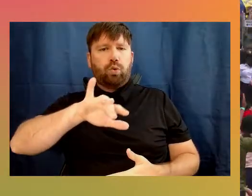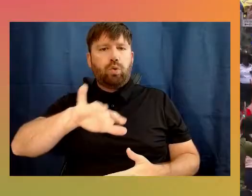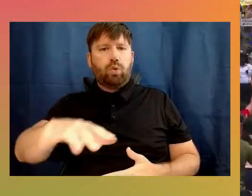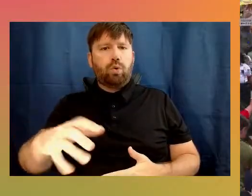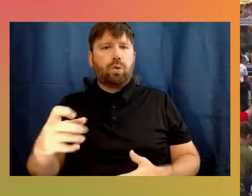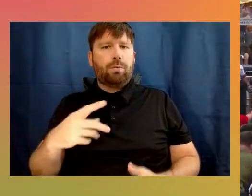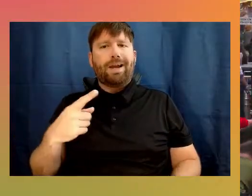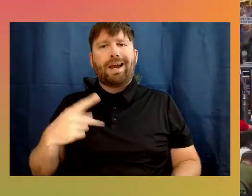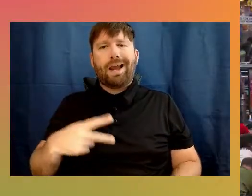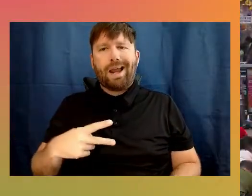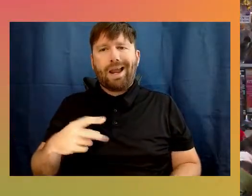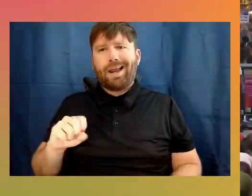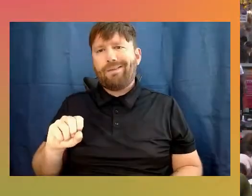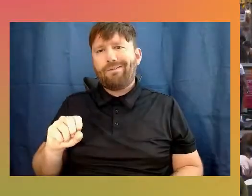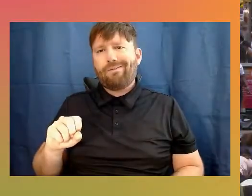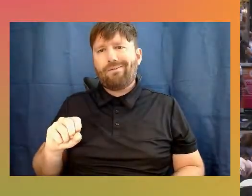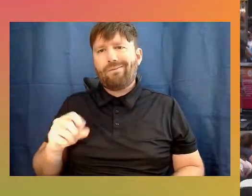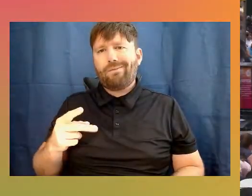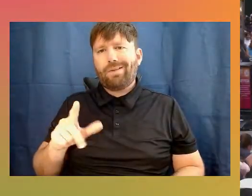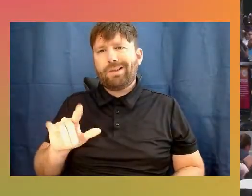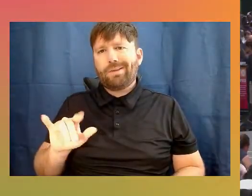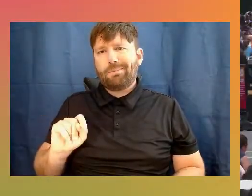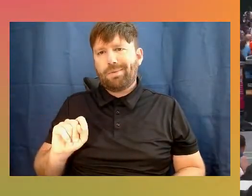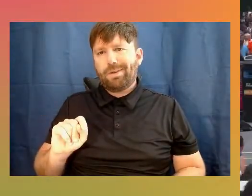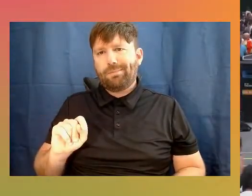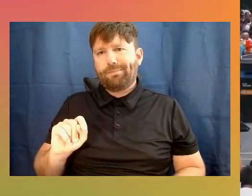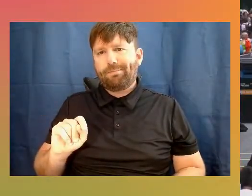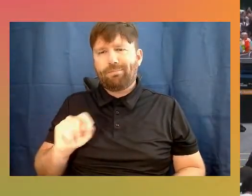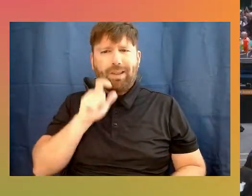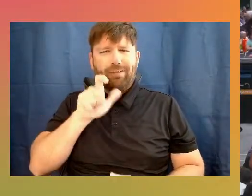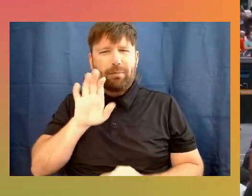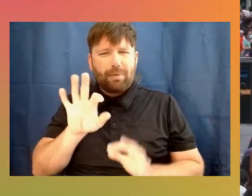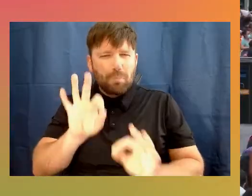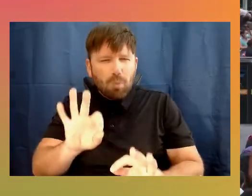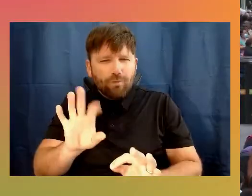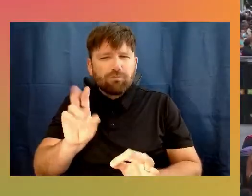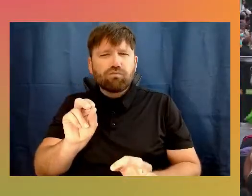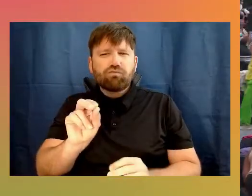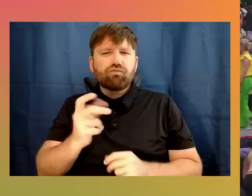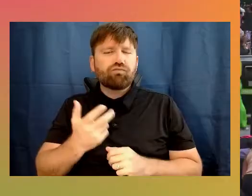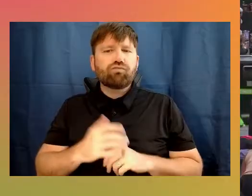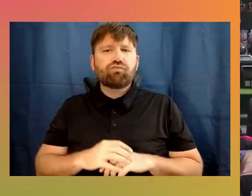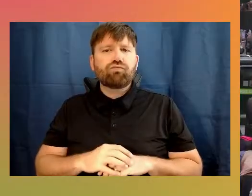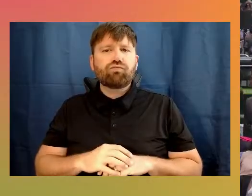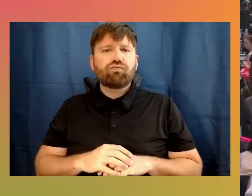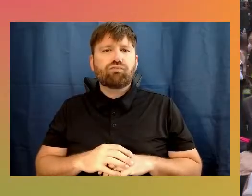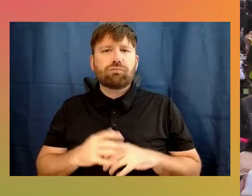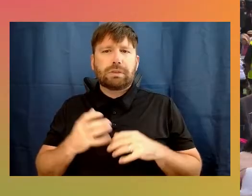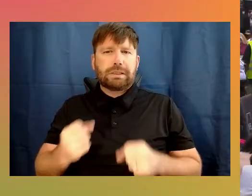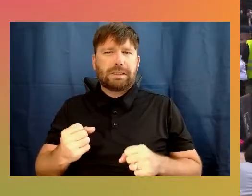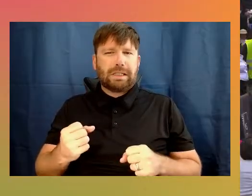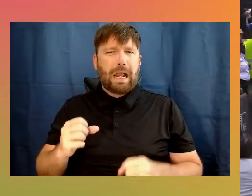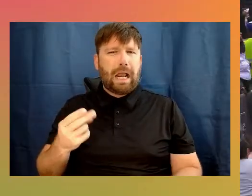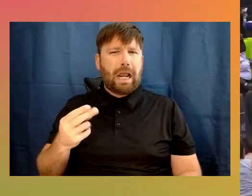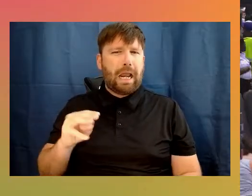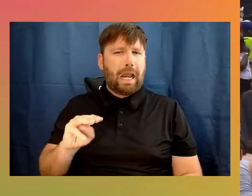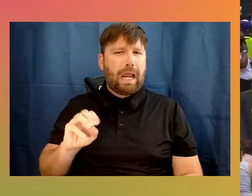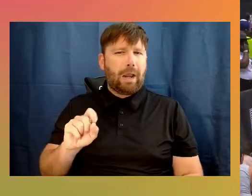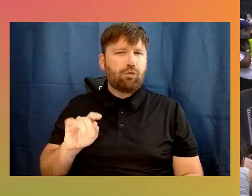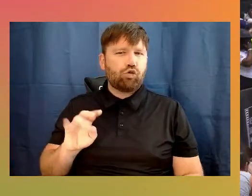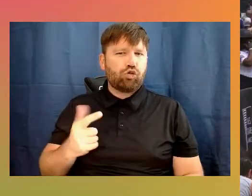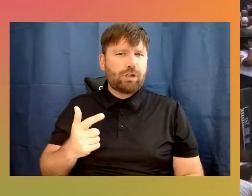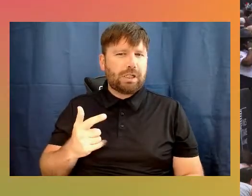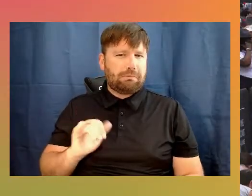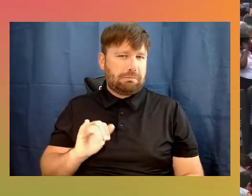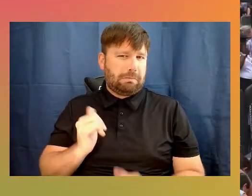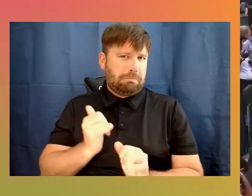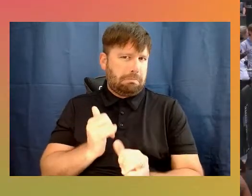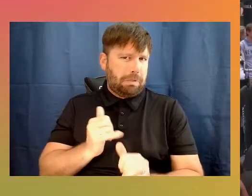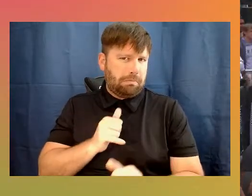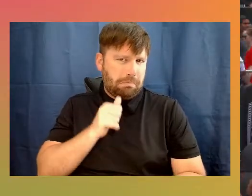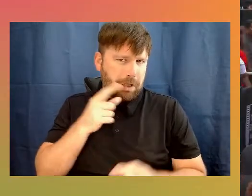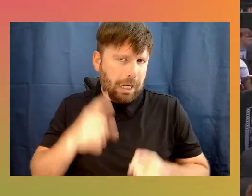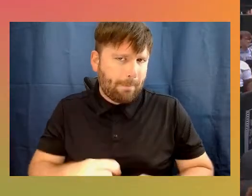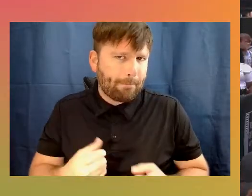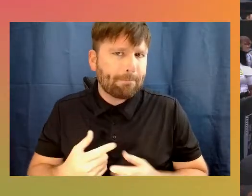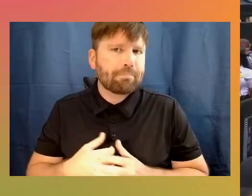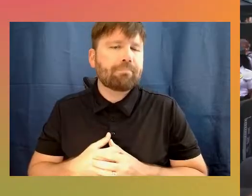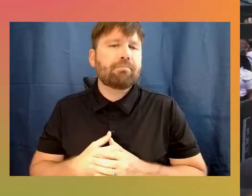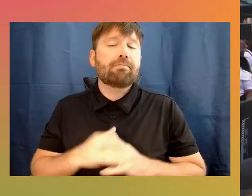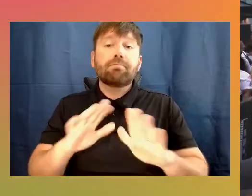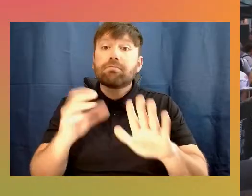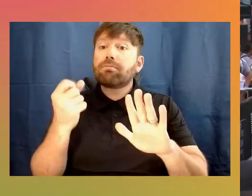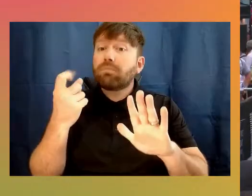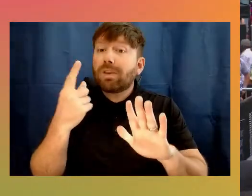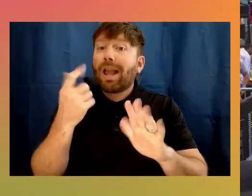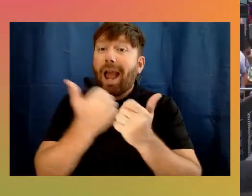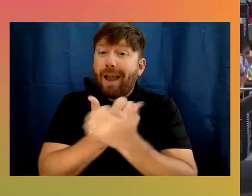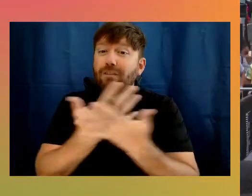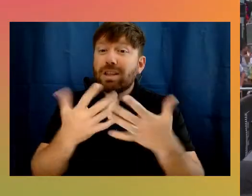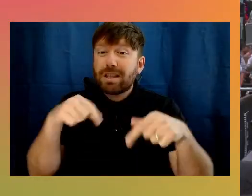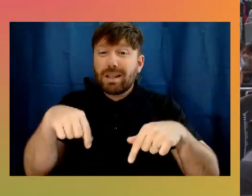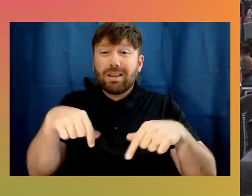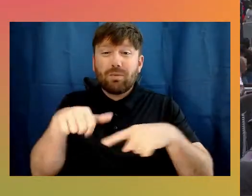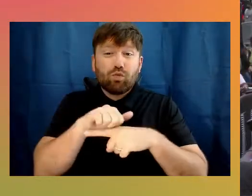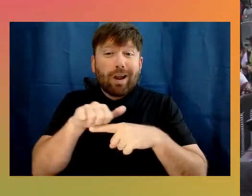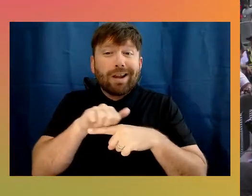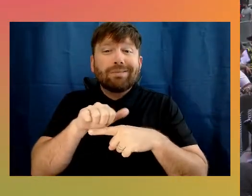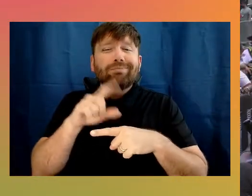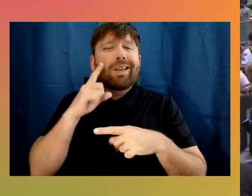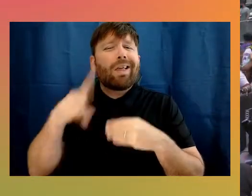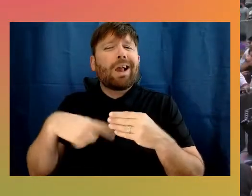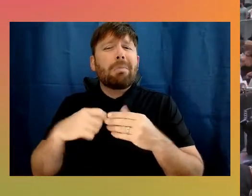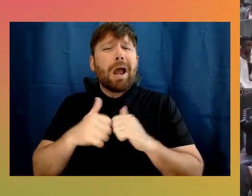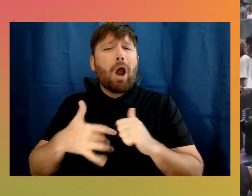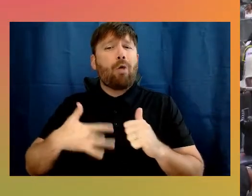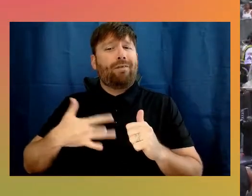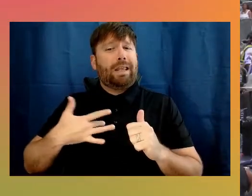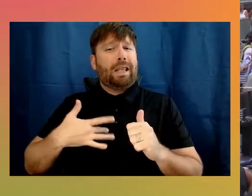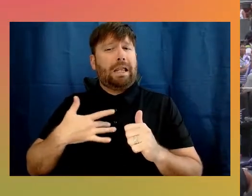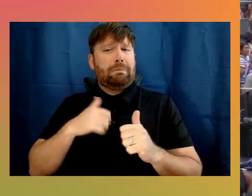TAKE A BIG BREATH IN HERE.